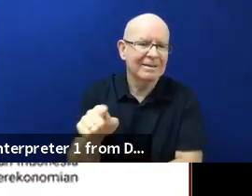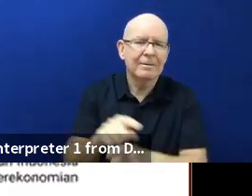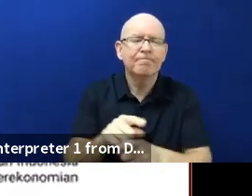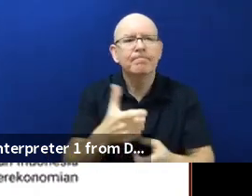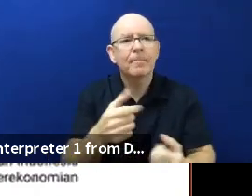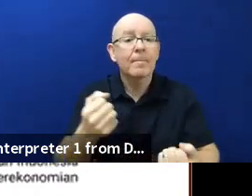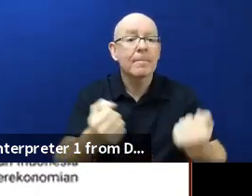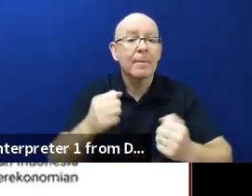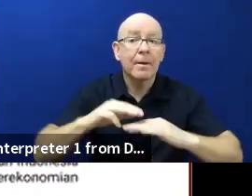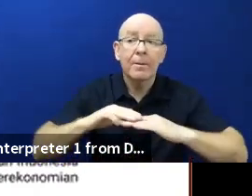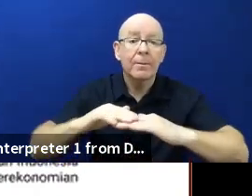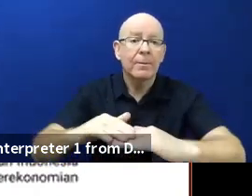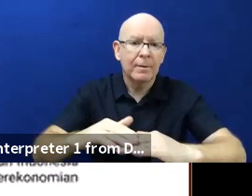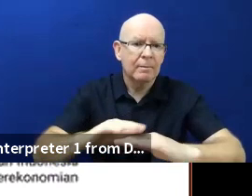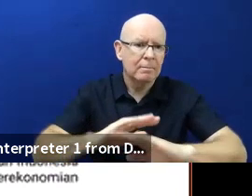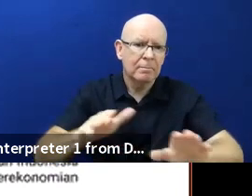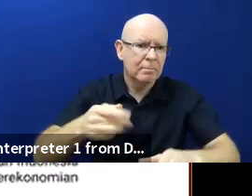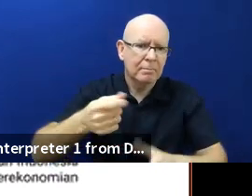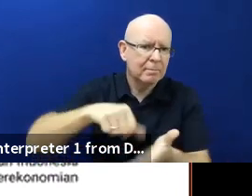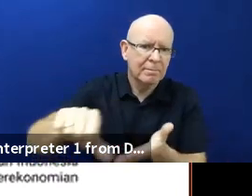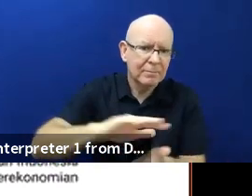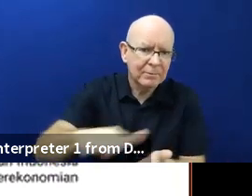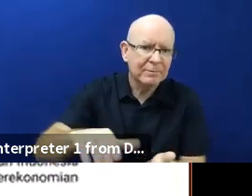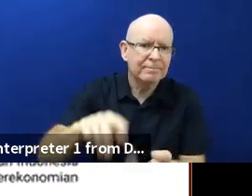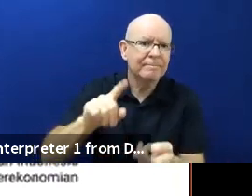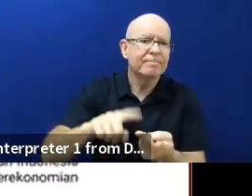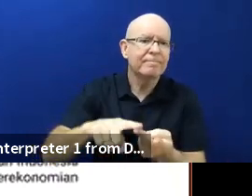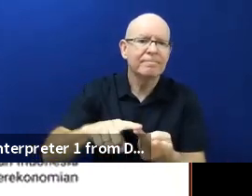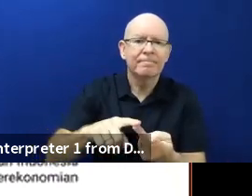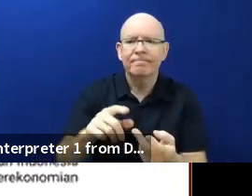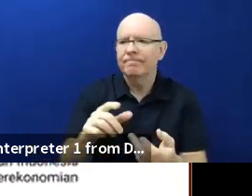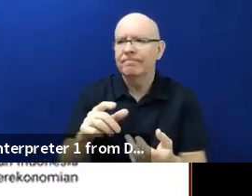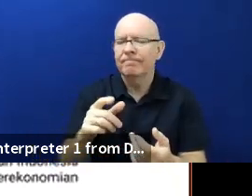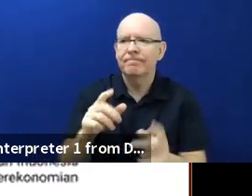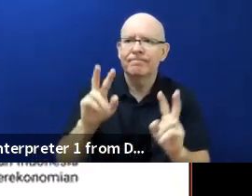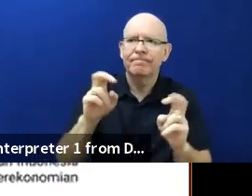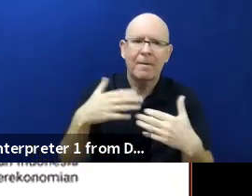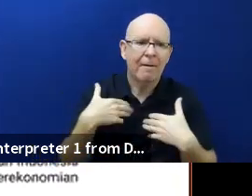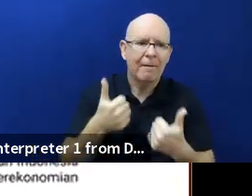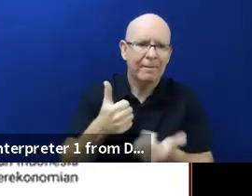Indonesia has a very rich socio-economic data sets that follow the Washington Group